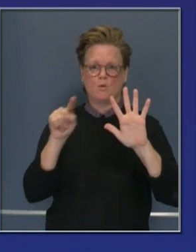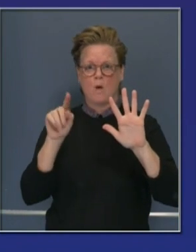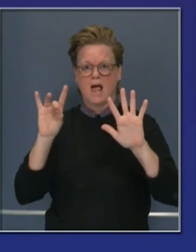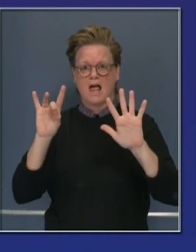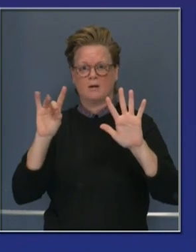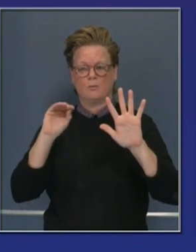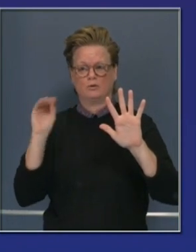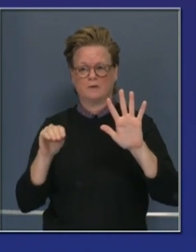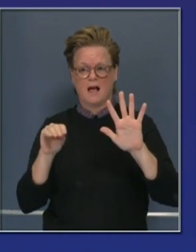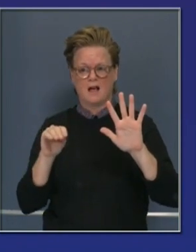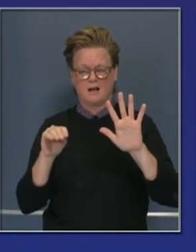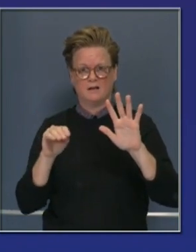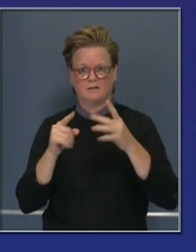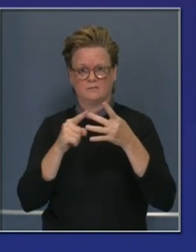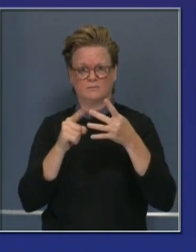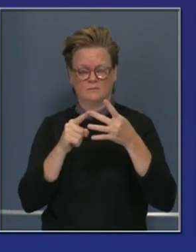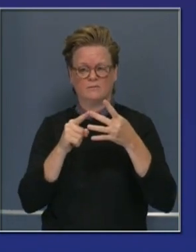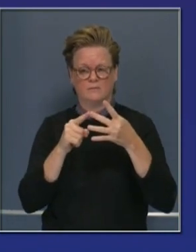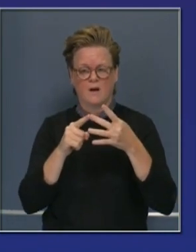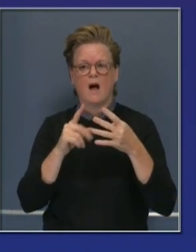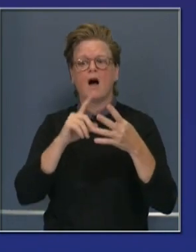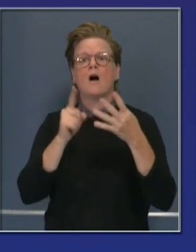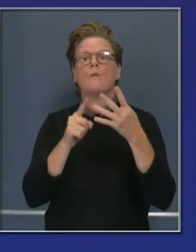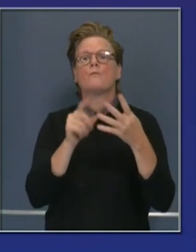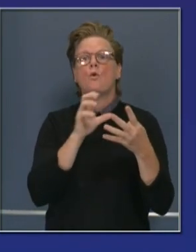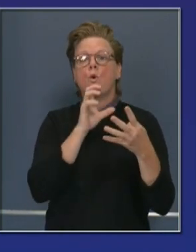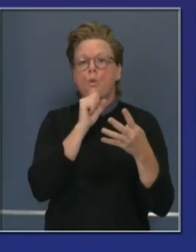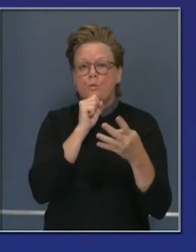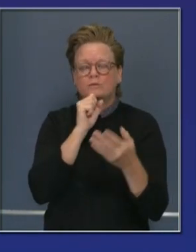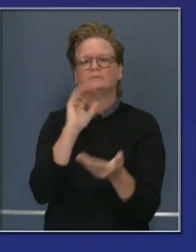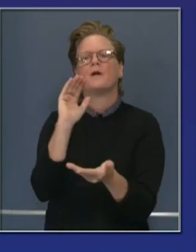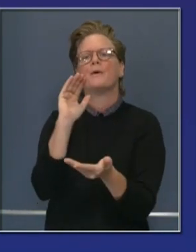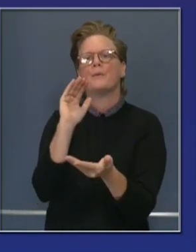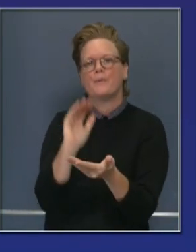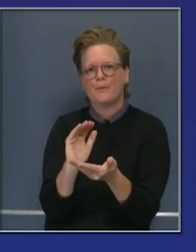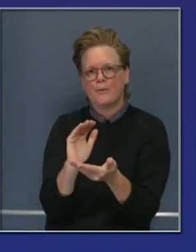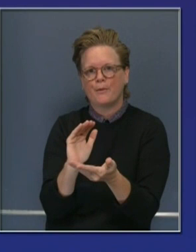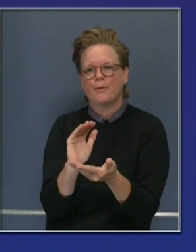AND POSITIVITY RATES THAT DROVE DROP BELOW 8%. THE 5-8%.